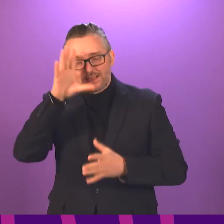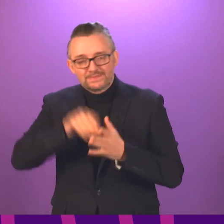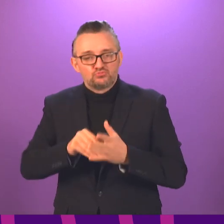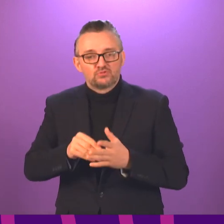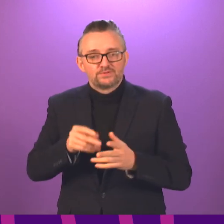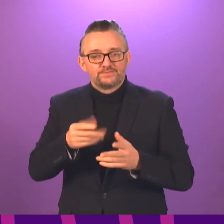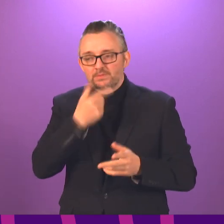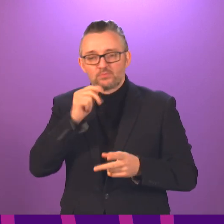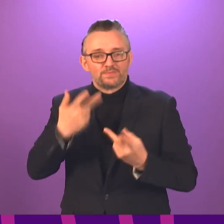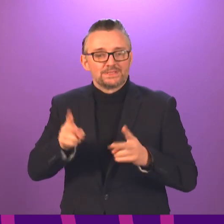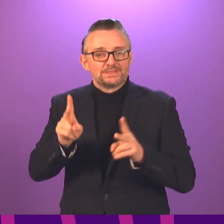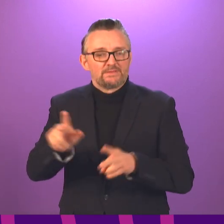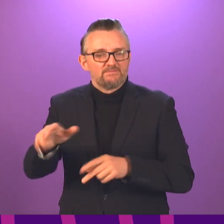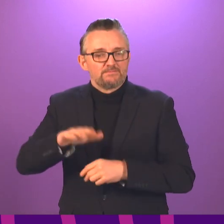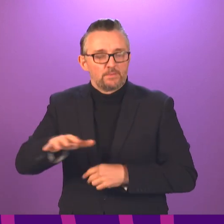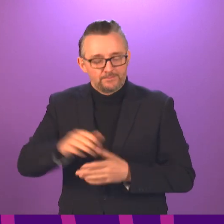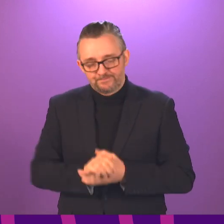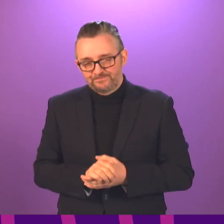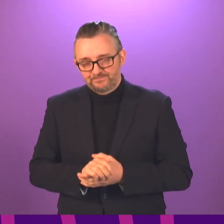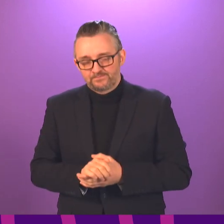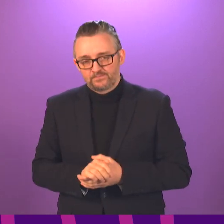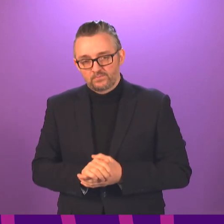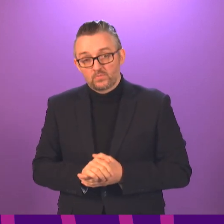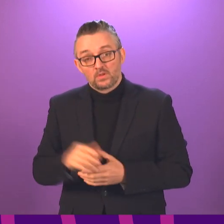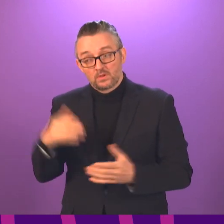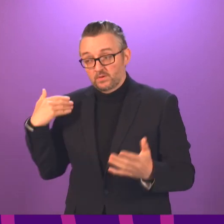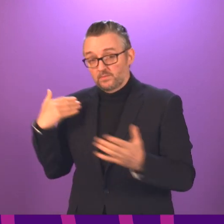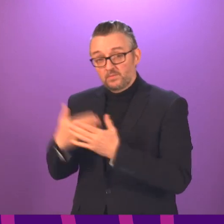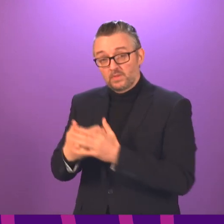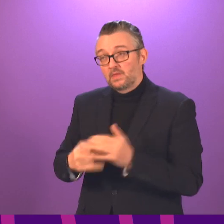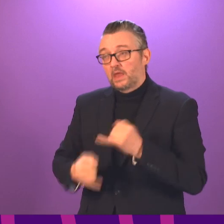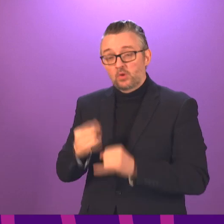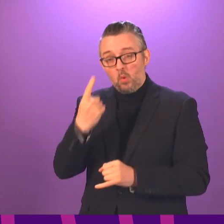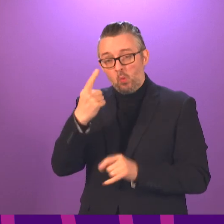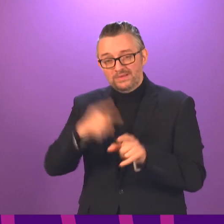As the First Minister said, it is 12 months since the first Covid-19 case was identified